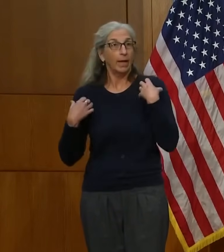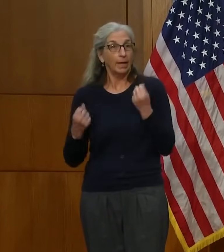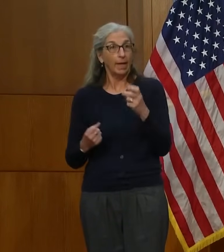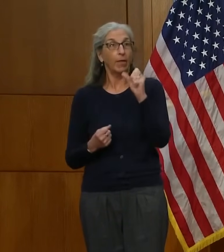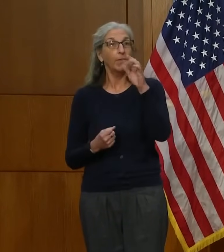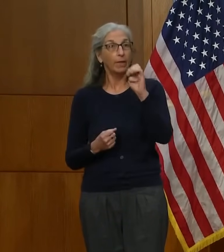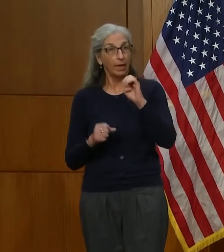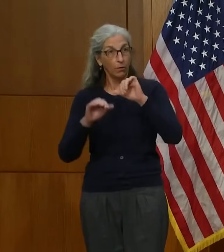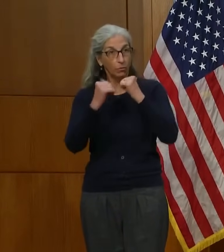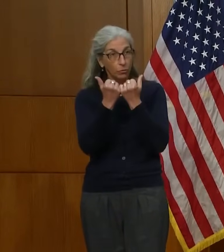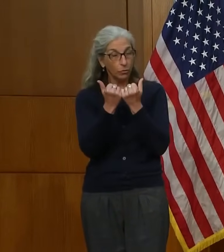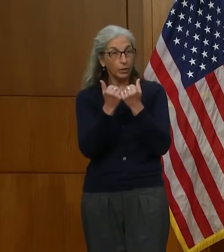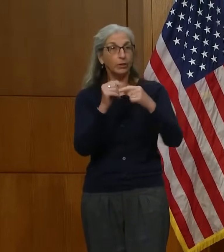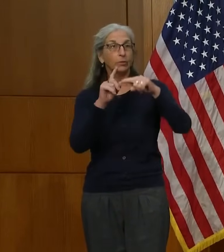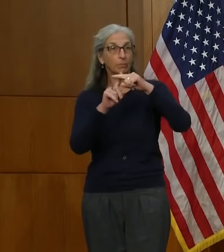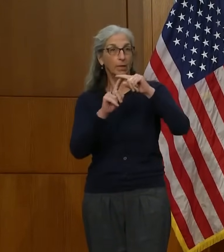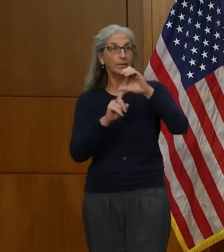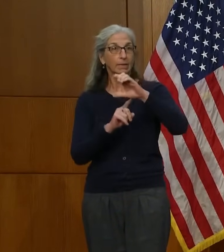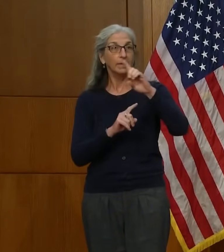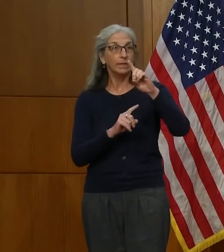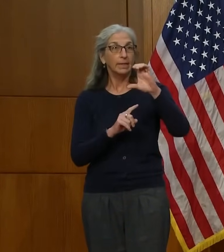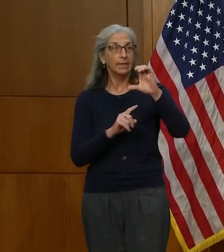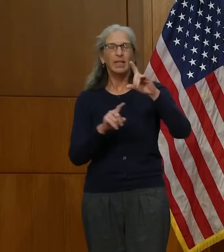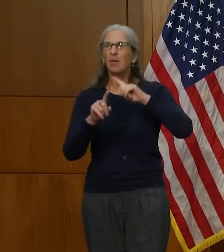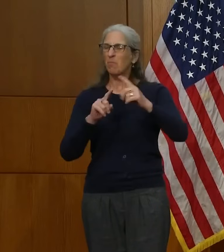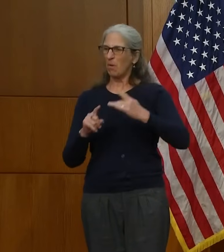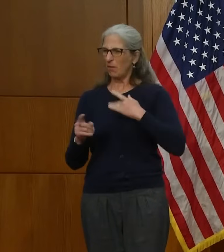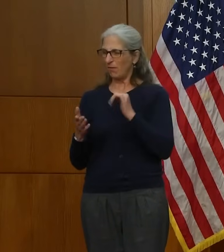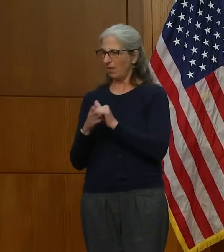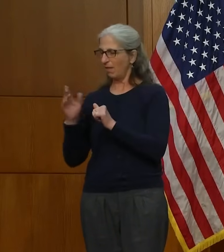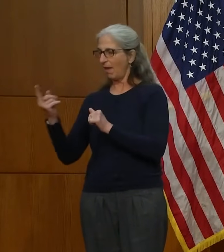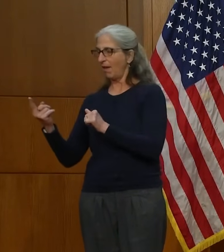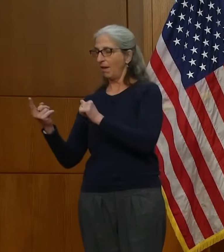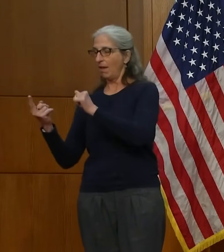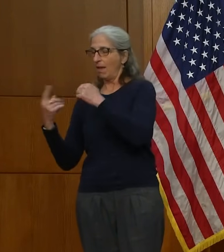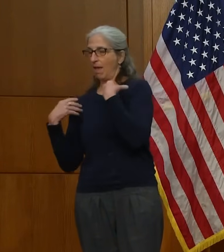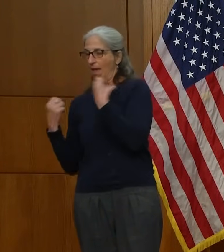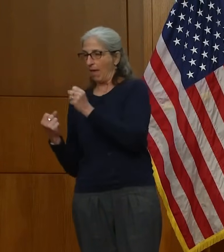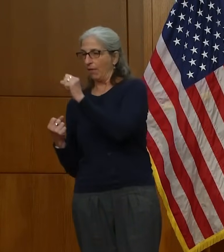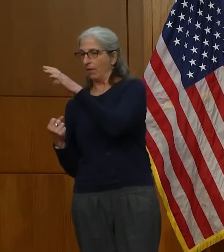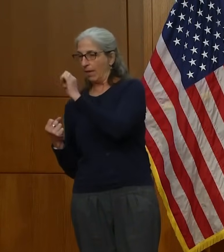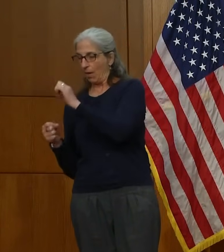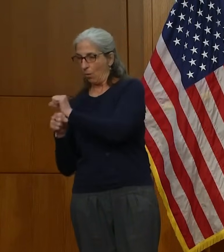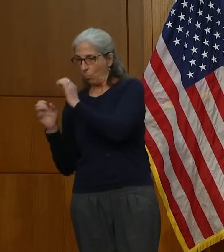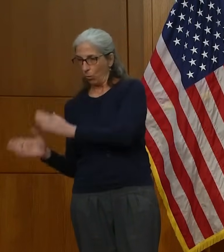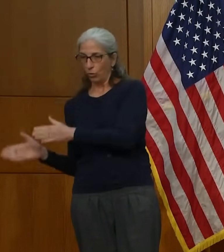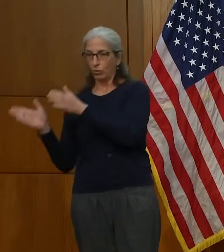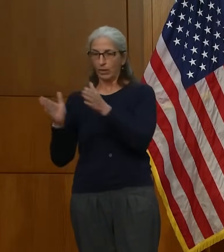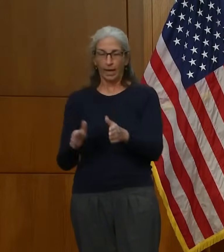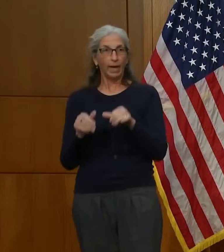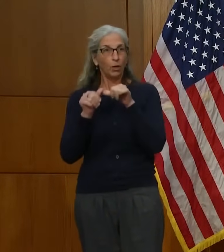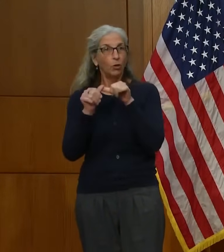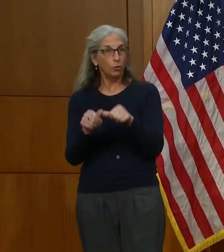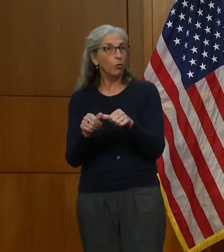ARE STILL WORKING ON THOSE ESTIMATES WERE WORKING WITH THE VIRGINIA HOSPITAL AND HEALTH CARE ASSOCIATION AND CDC, BUT WE ESTIMATE THE TWO GROUPS